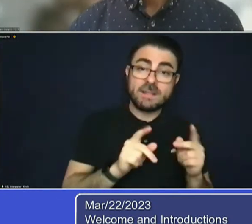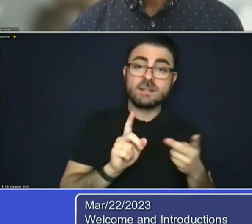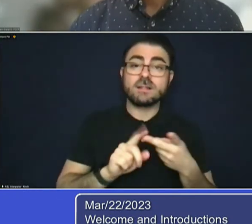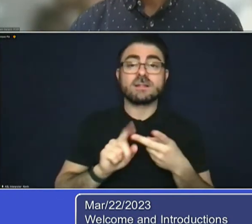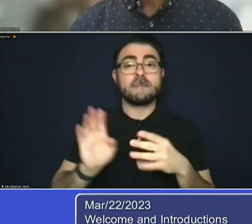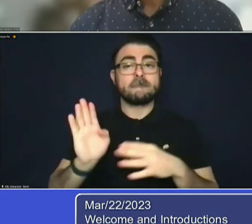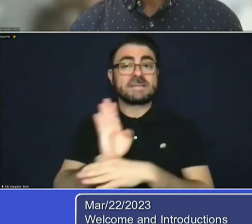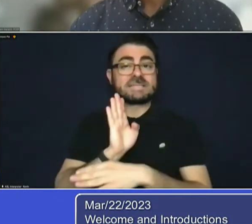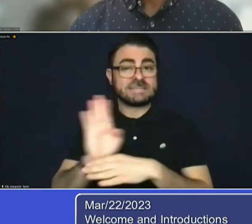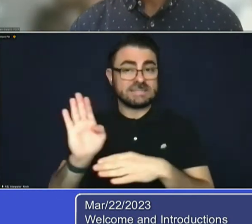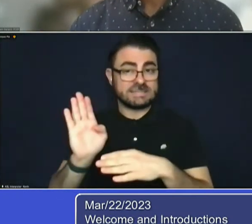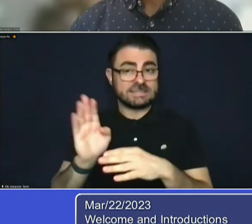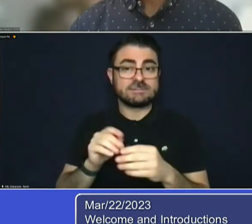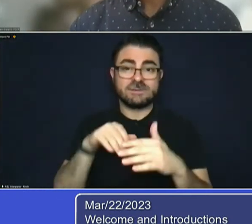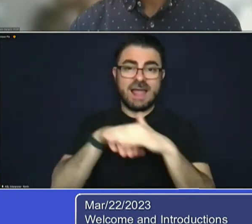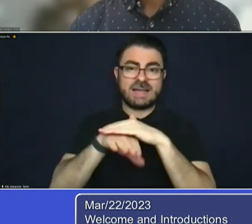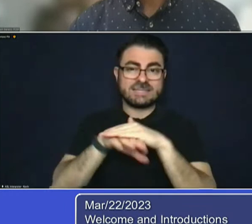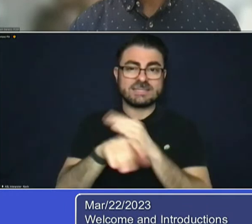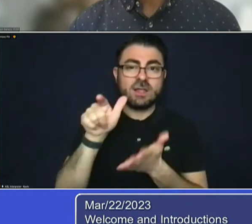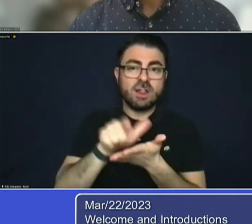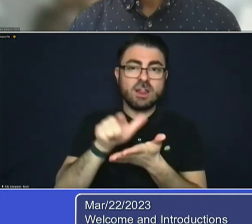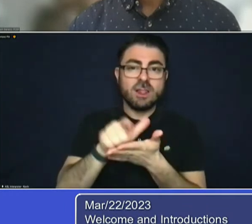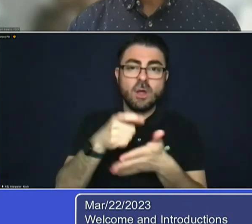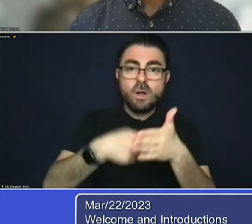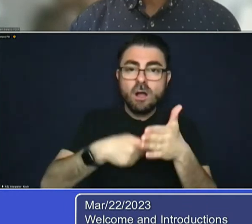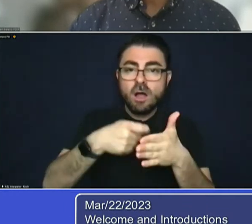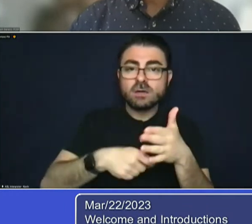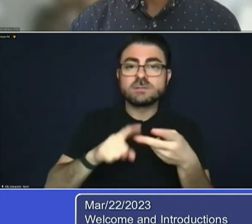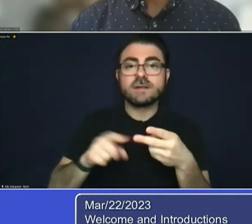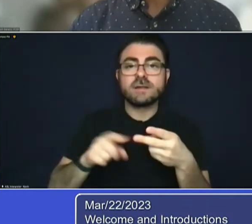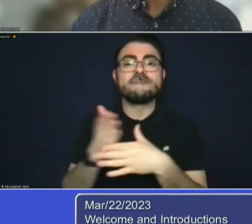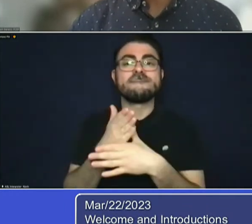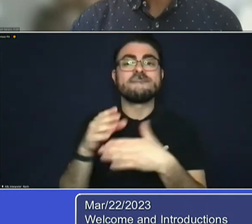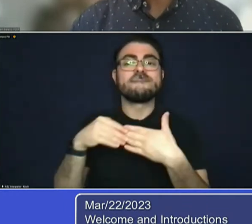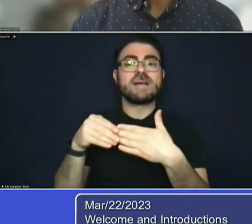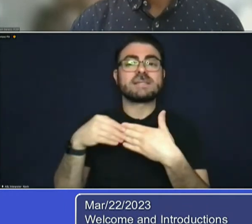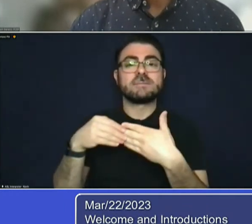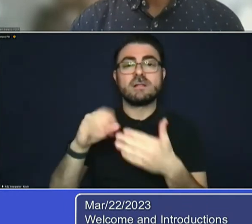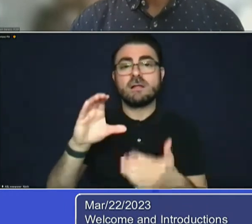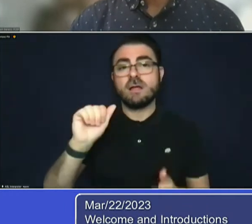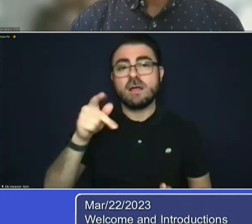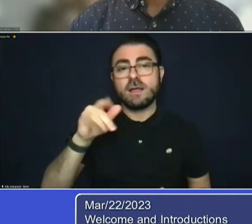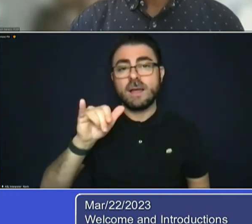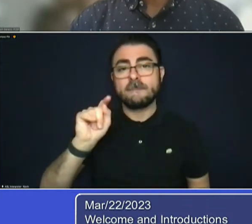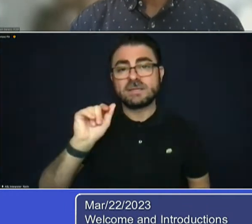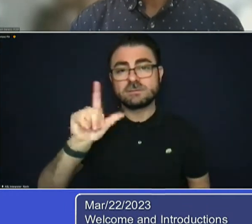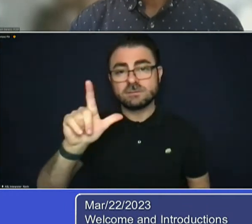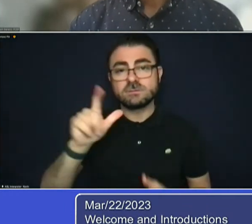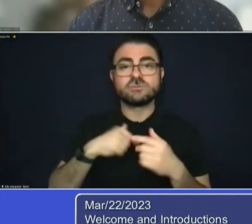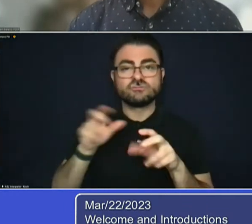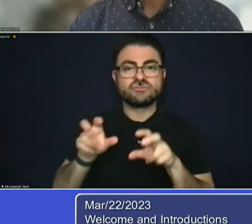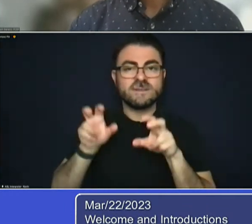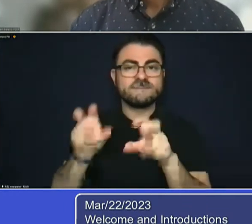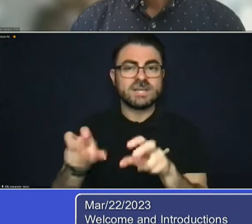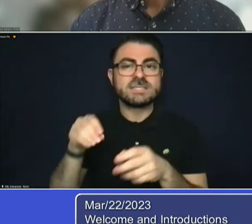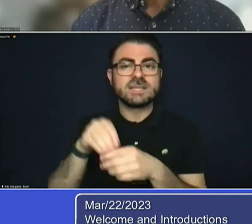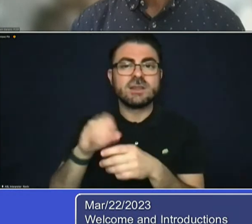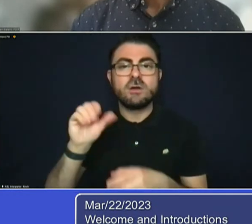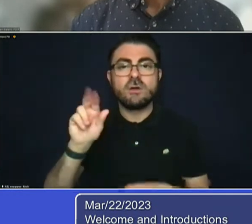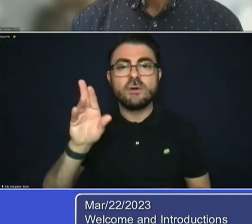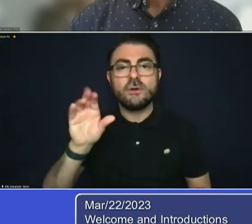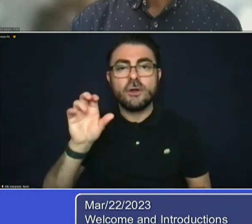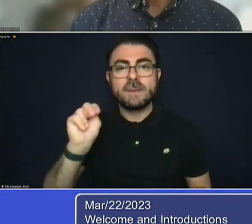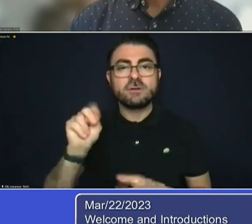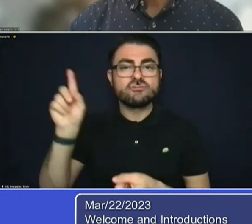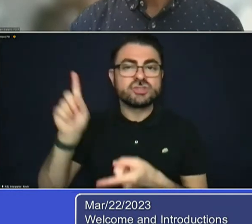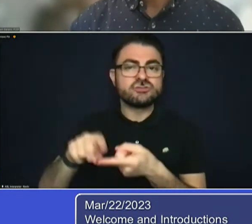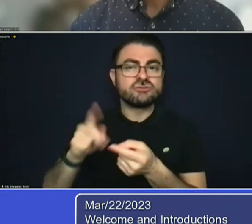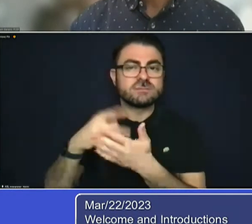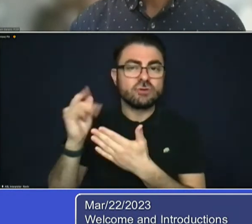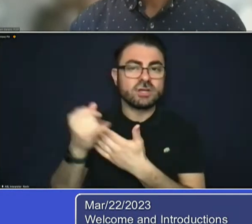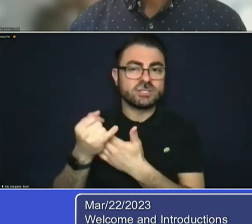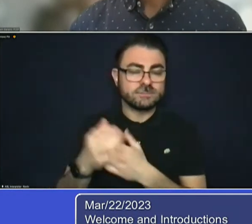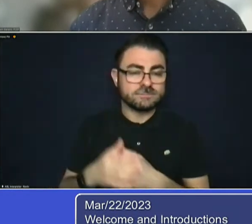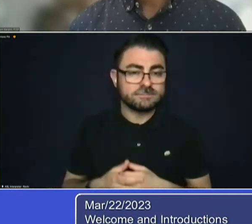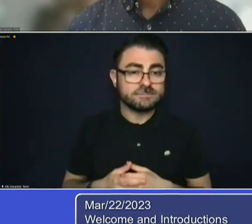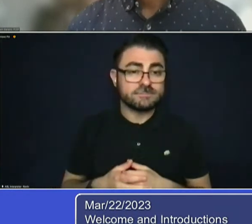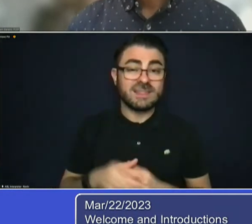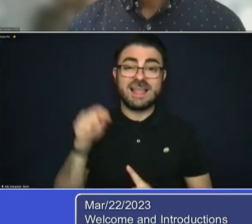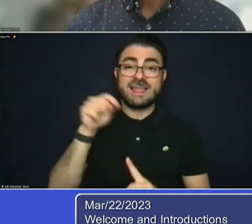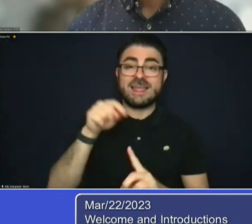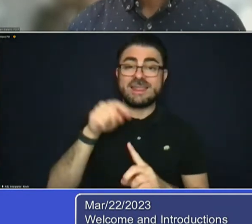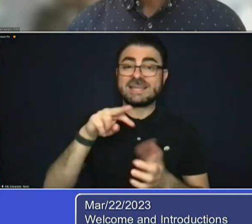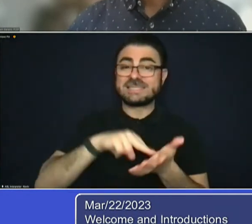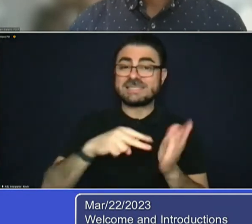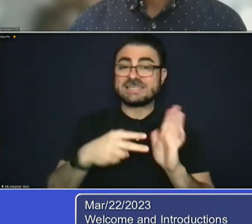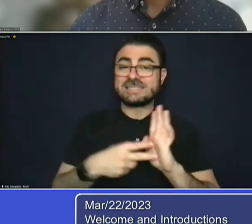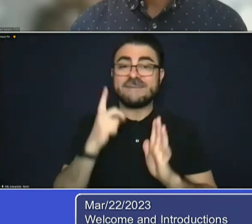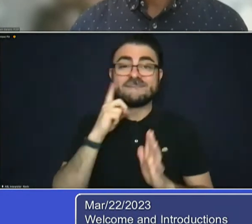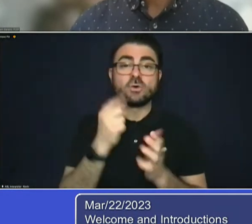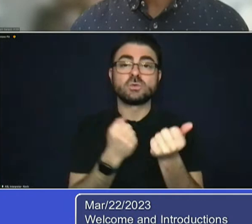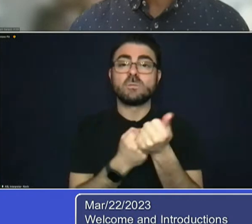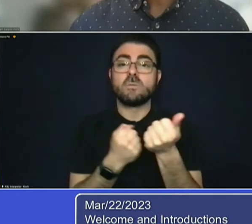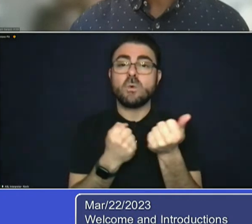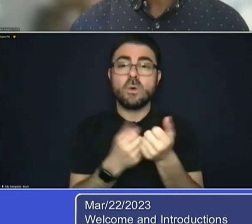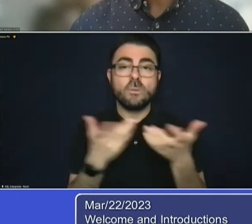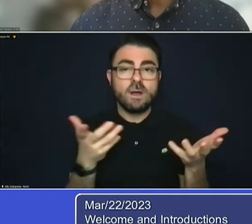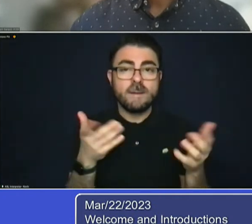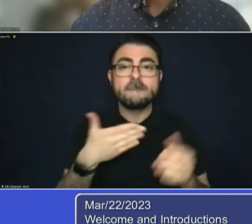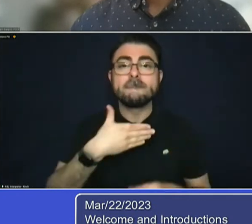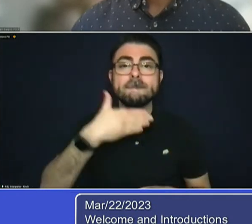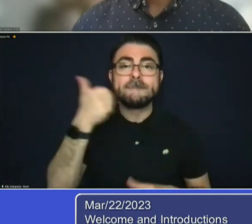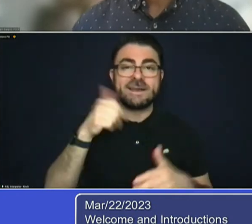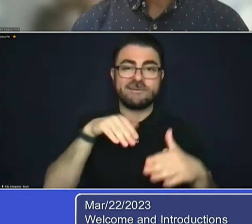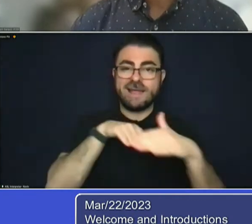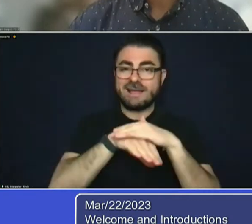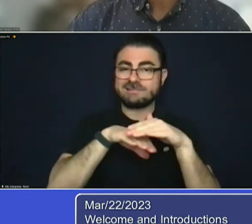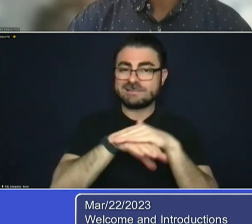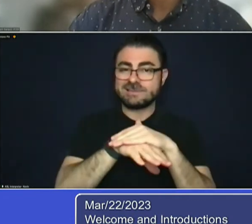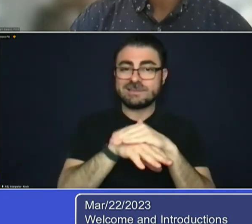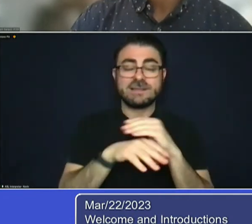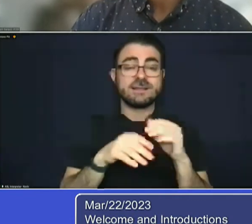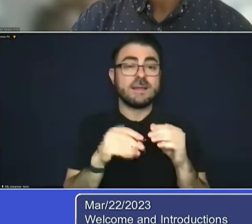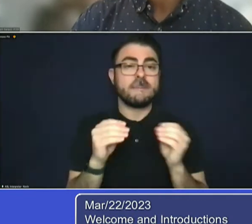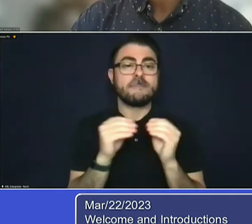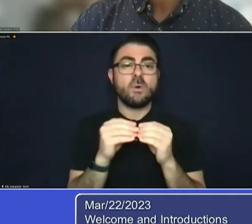ASSUMERS, SO INDIVIDUALS AS WELL